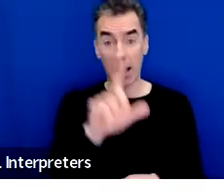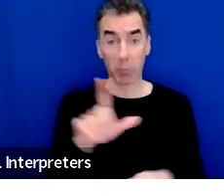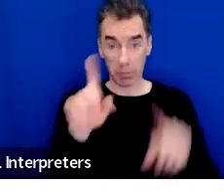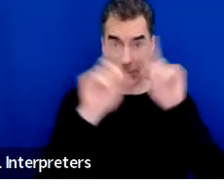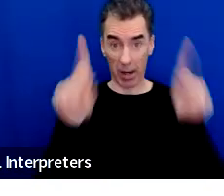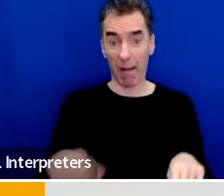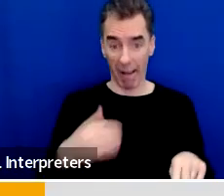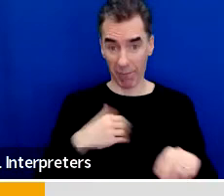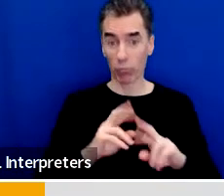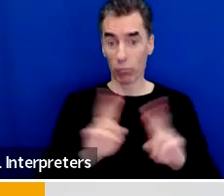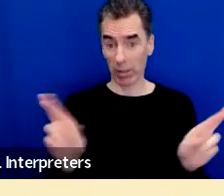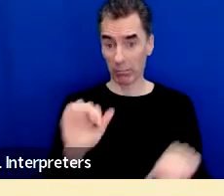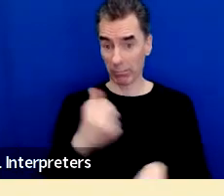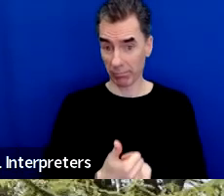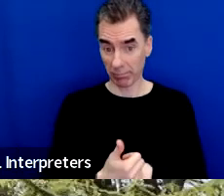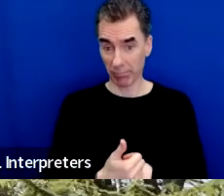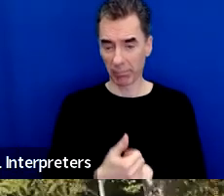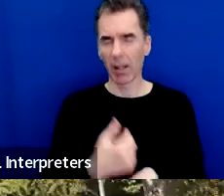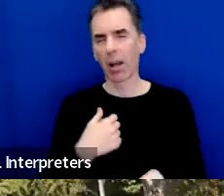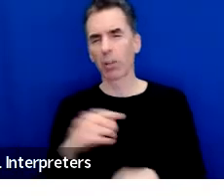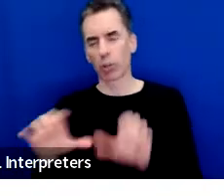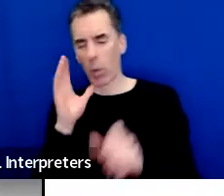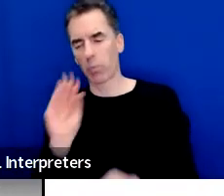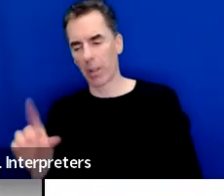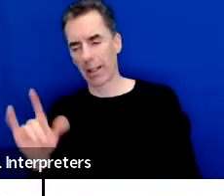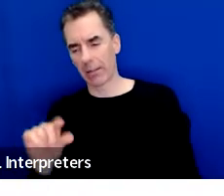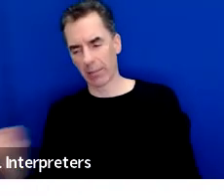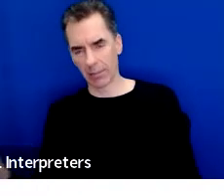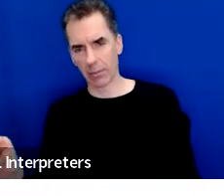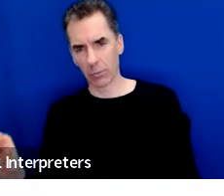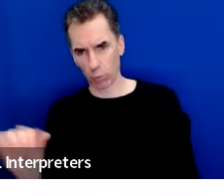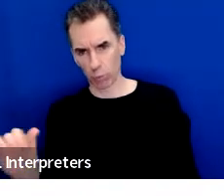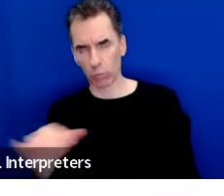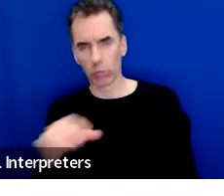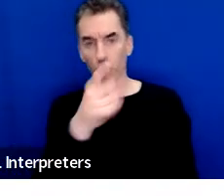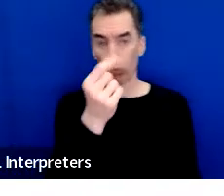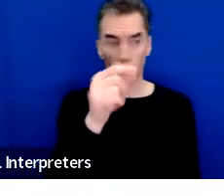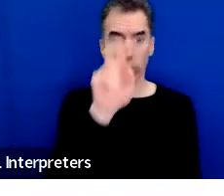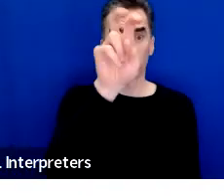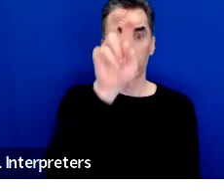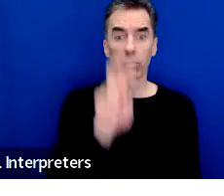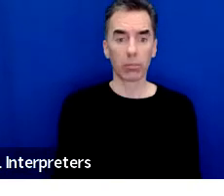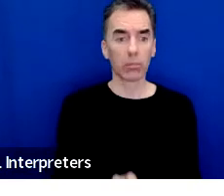and I will drop the link in the chat. But if you scroll down to the section that says research help,